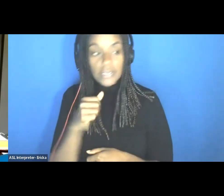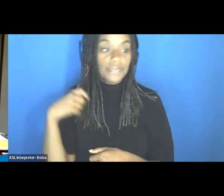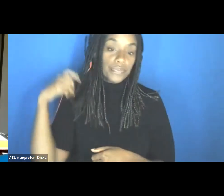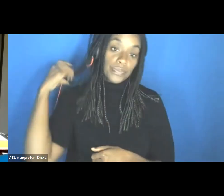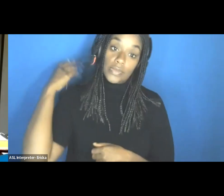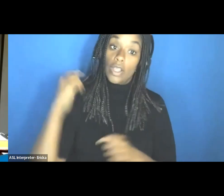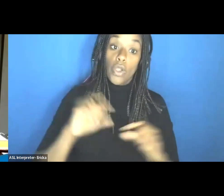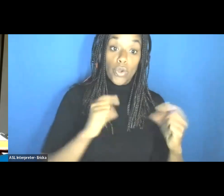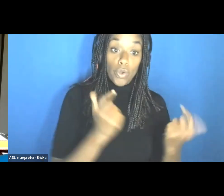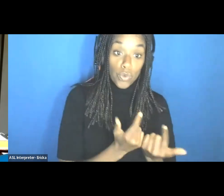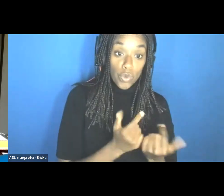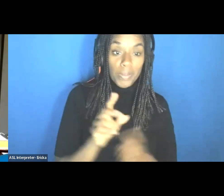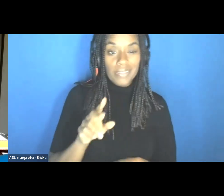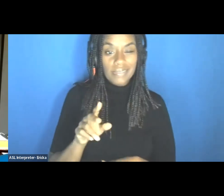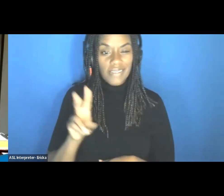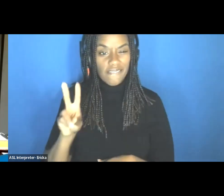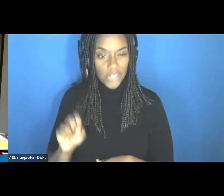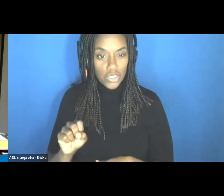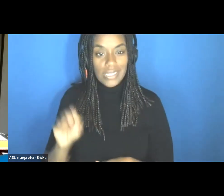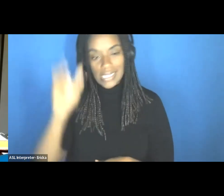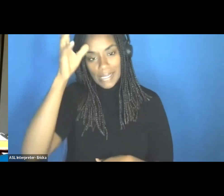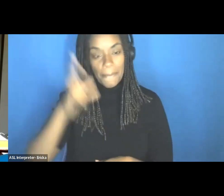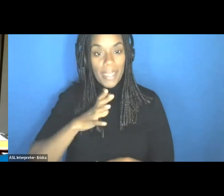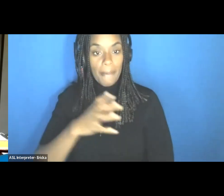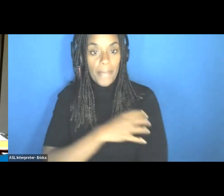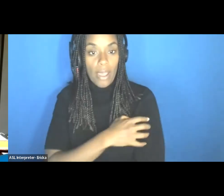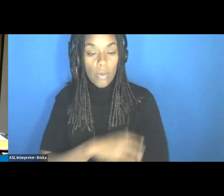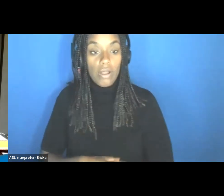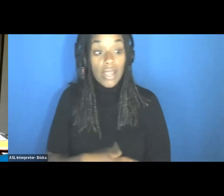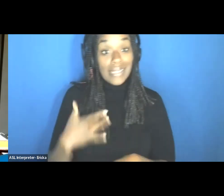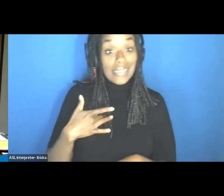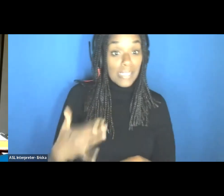Patient. Group versus manpower.